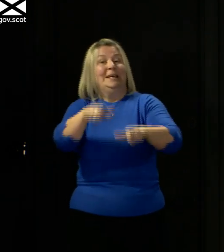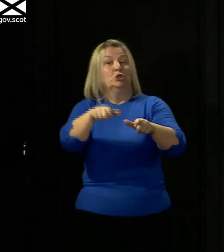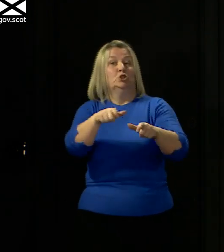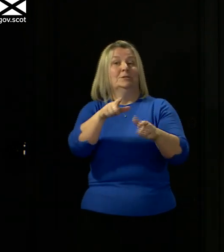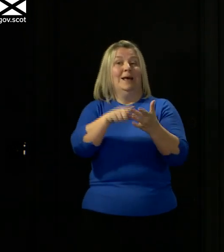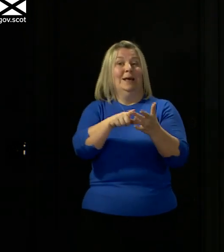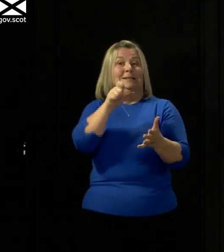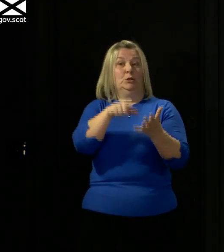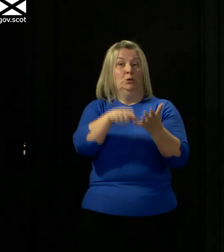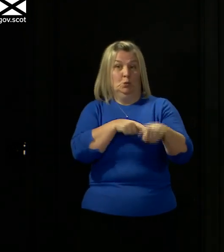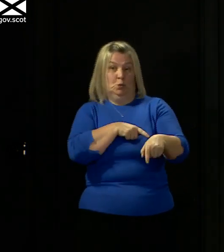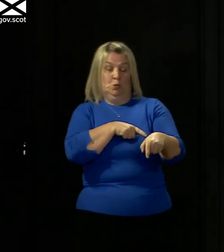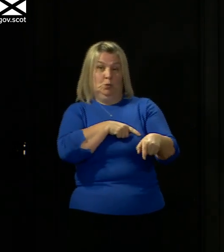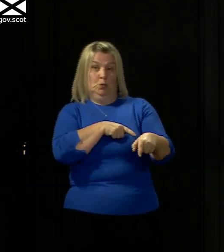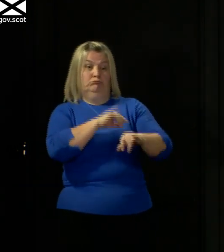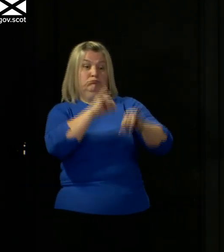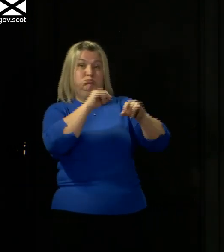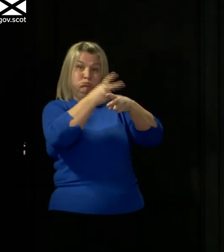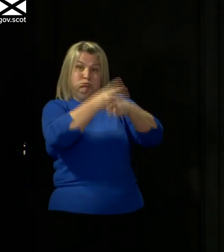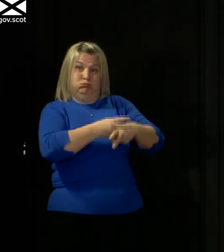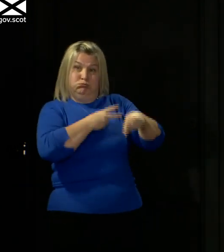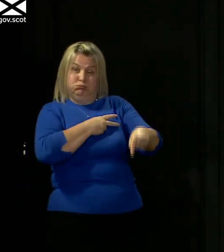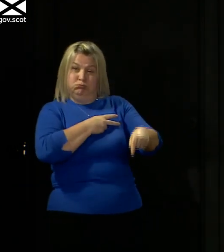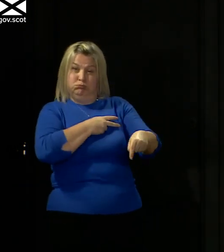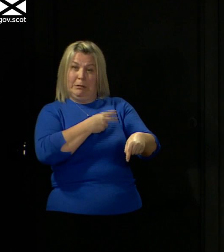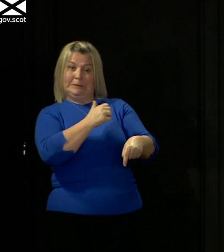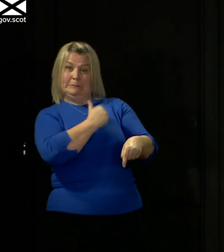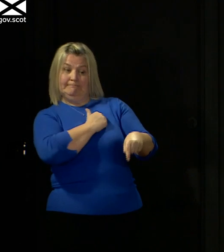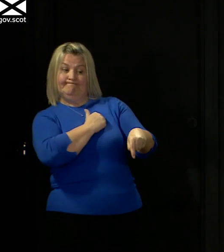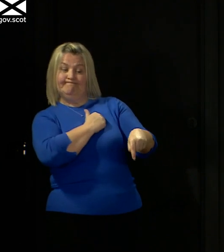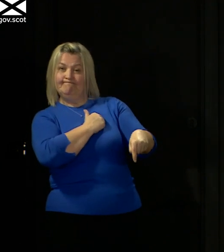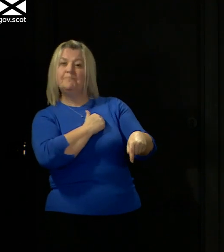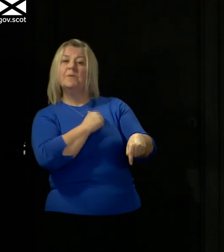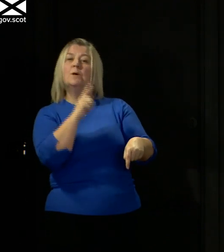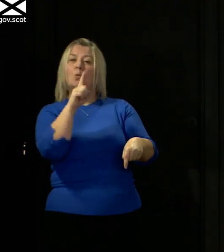with confirmed or suspected COVID that is a hundred and sixty nine in total